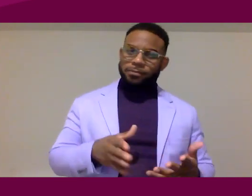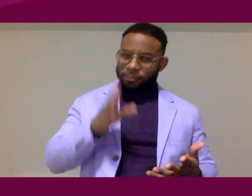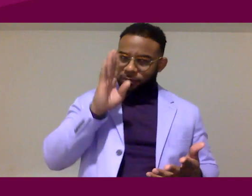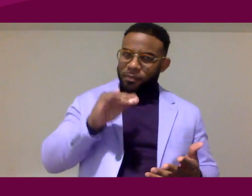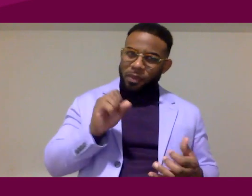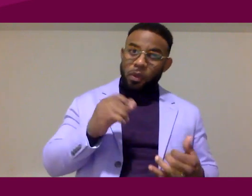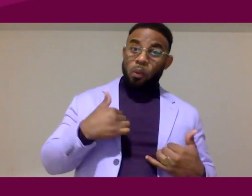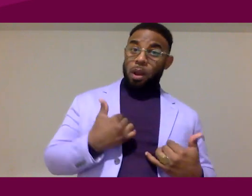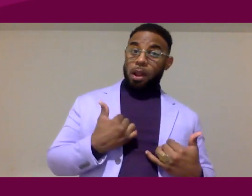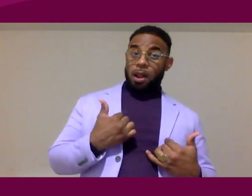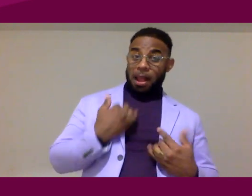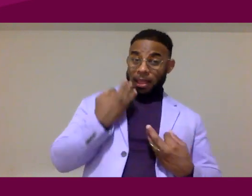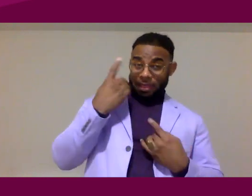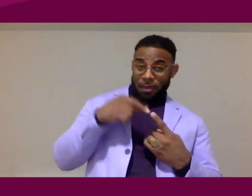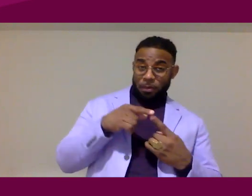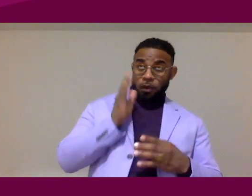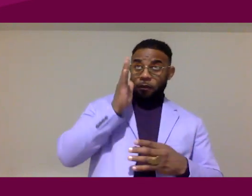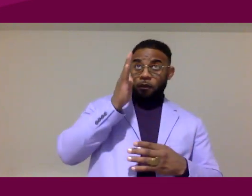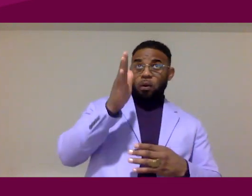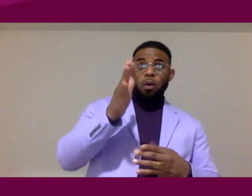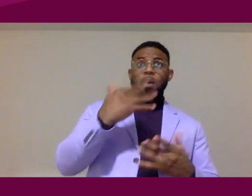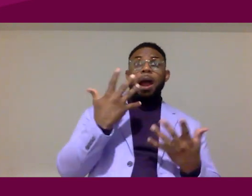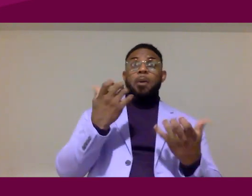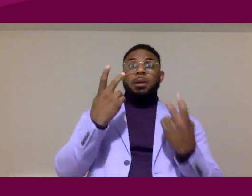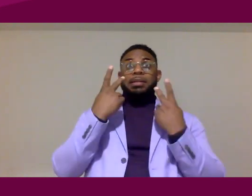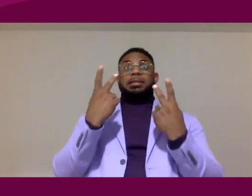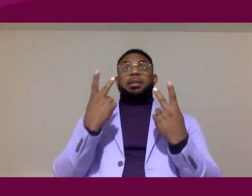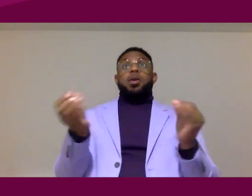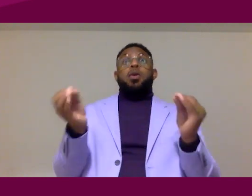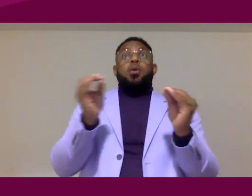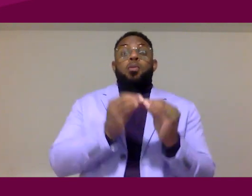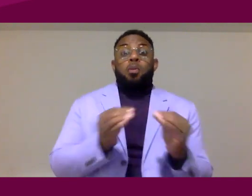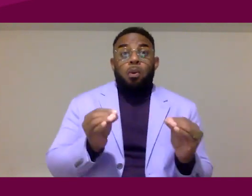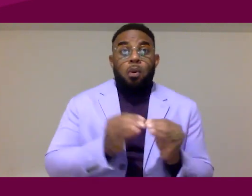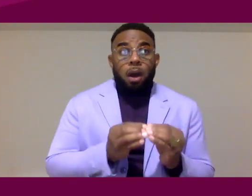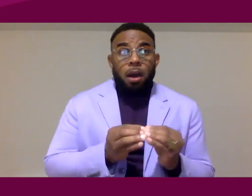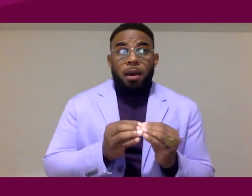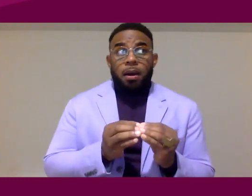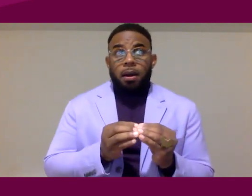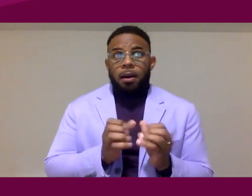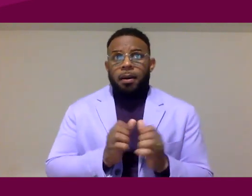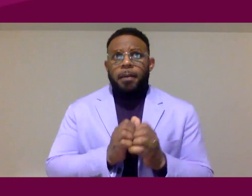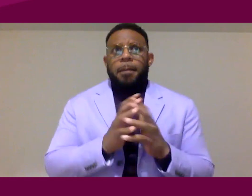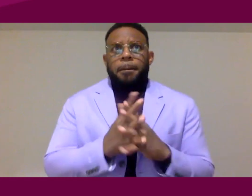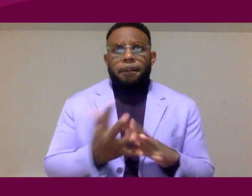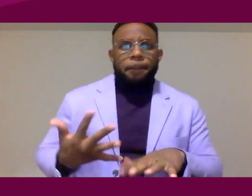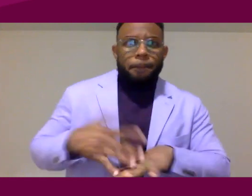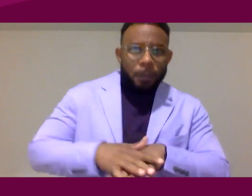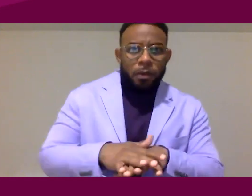So when I think of the future, what I want to see is more built in accessibility.